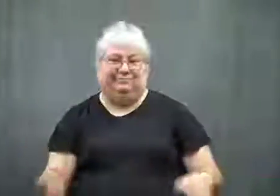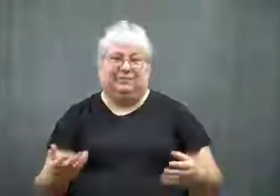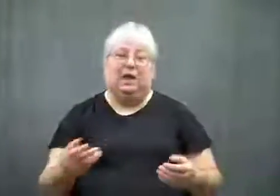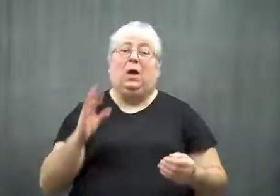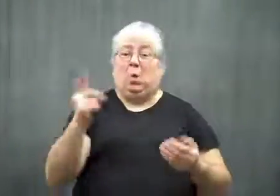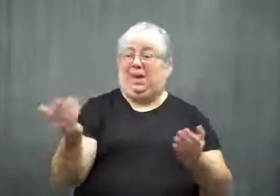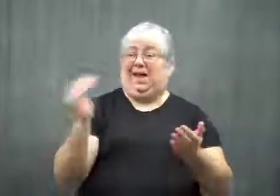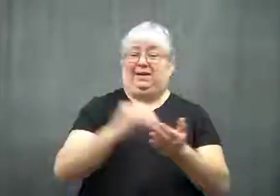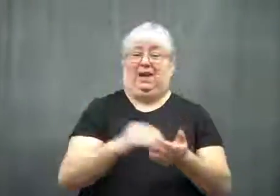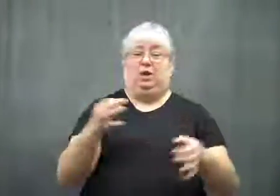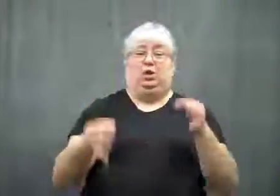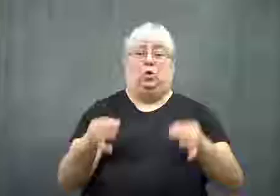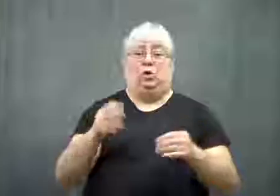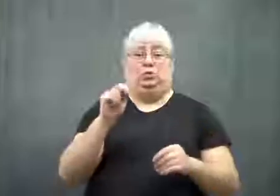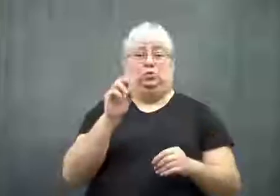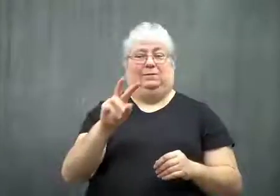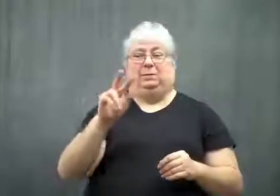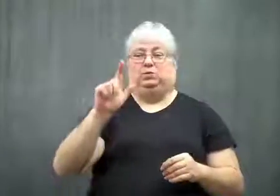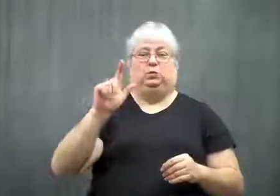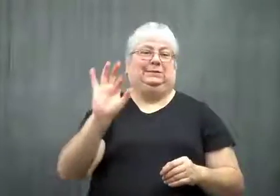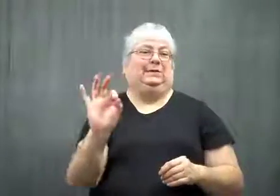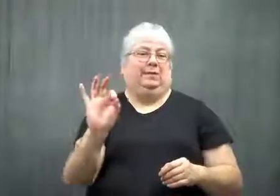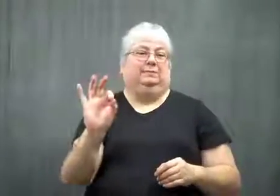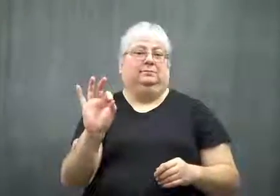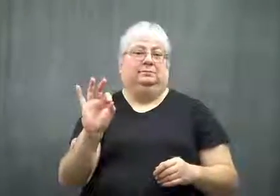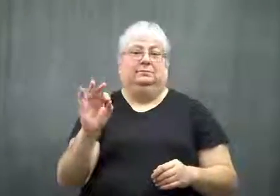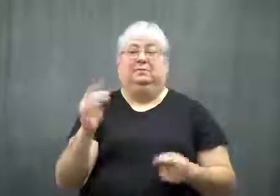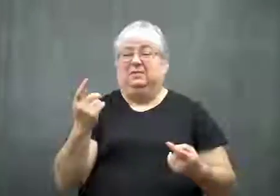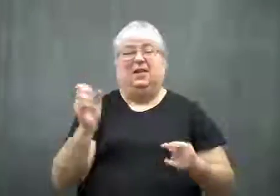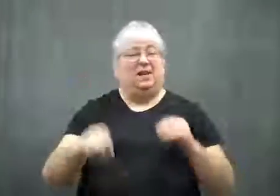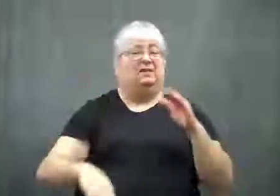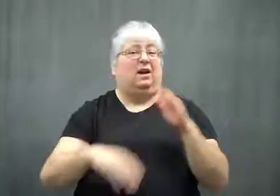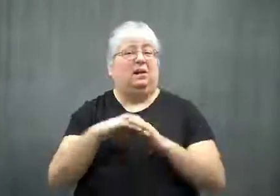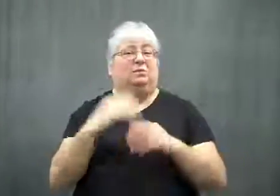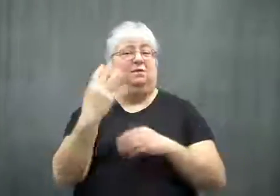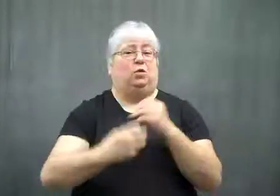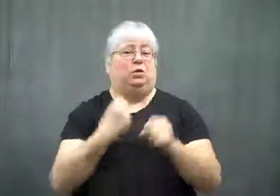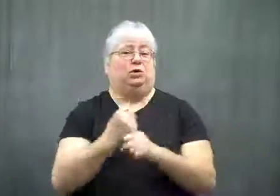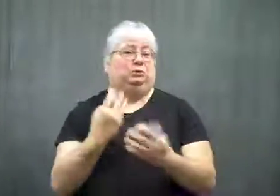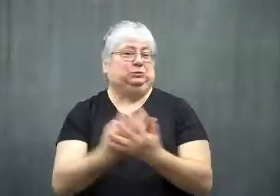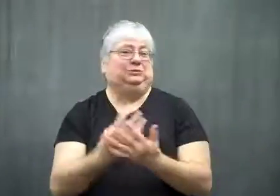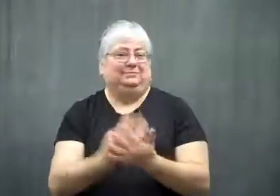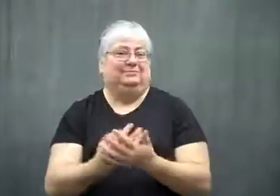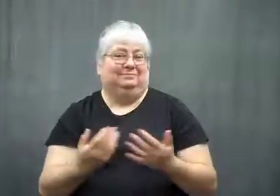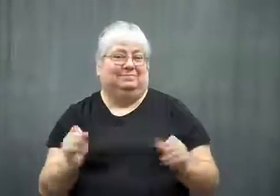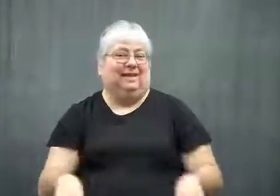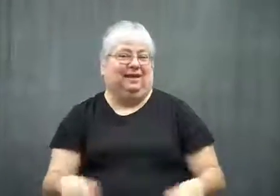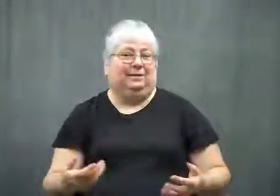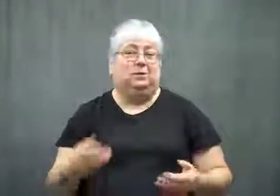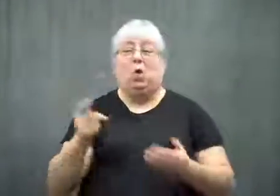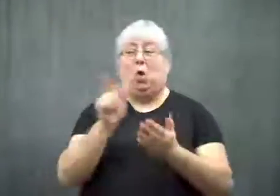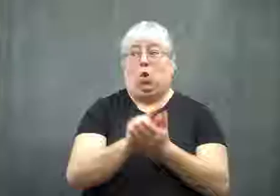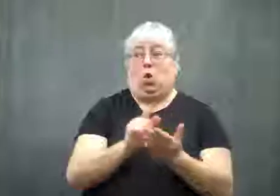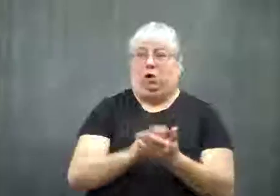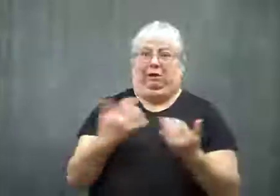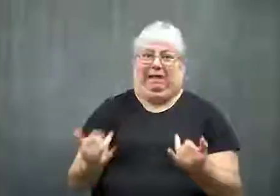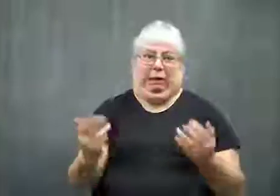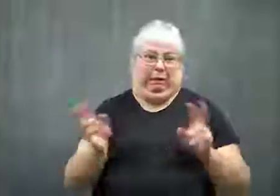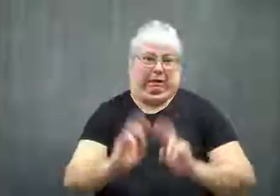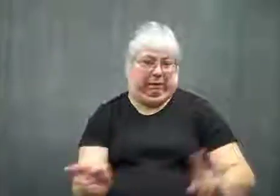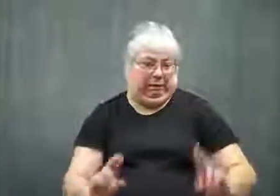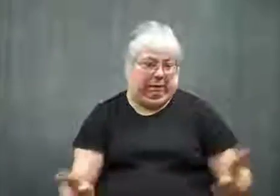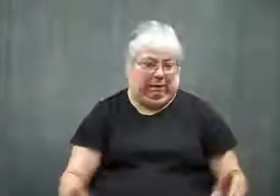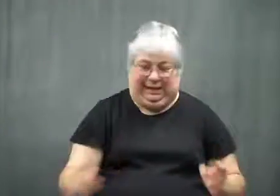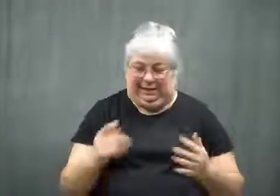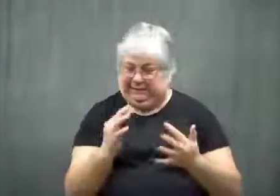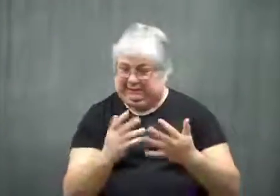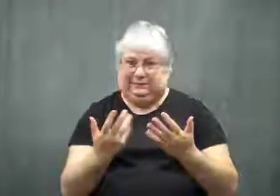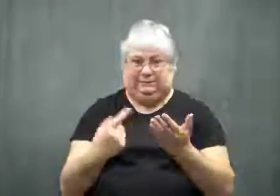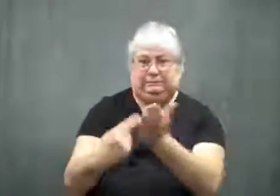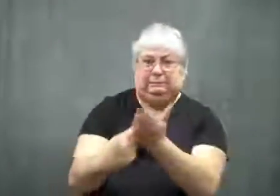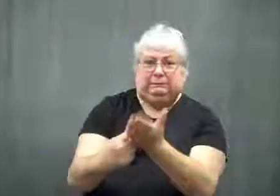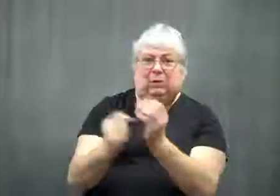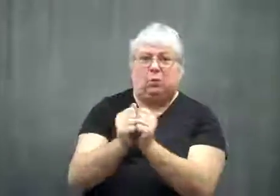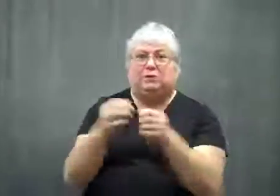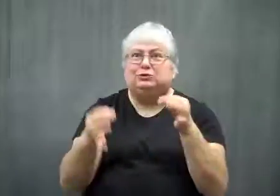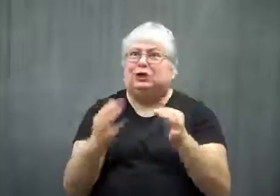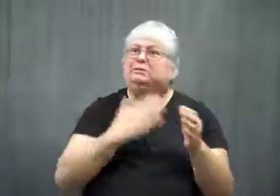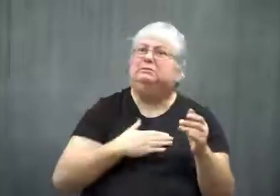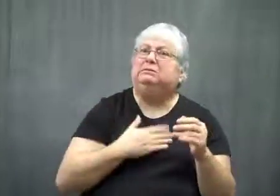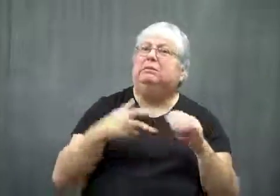He will return to court on November 29. He could be sentenced to up to four years.